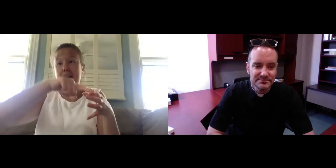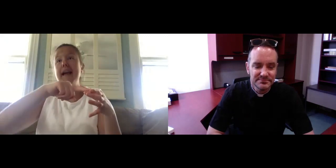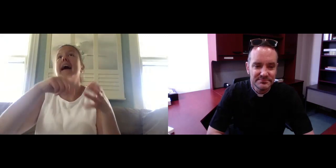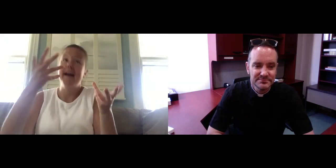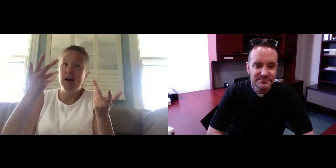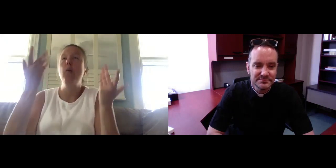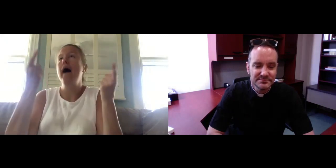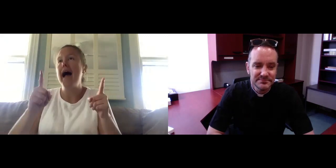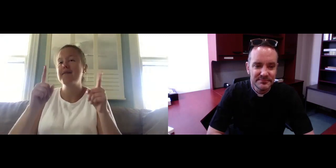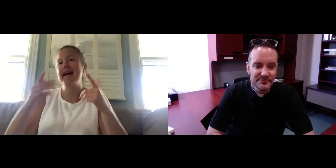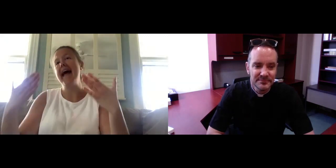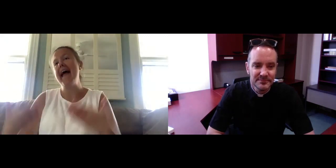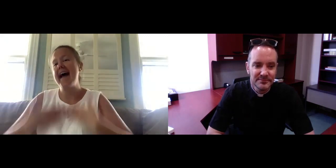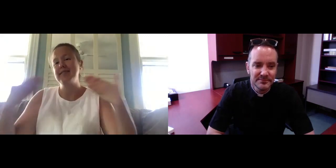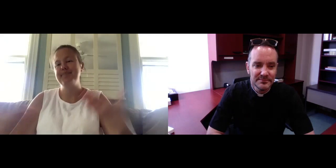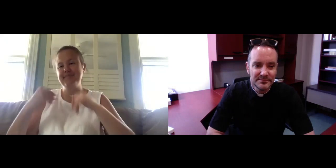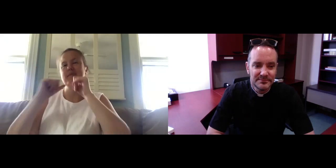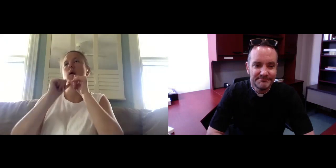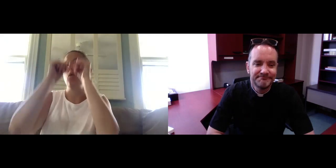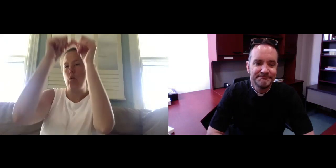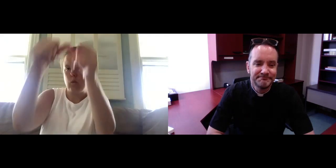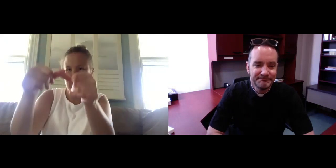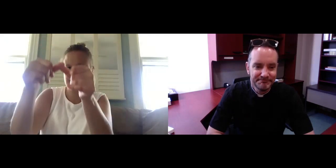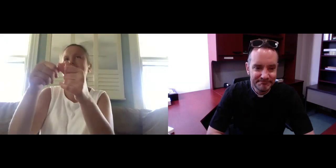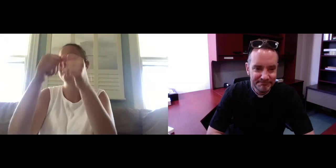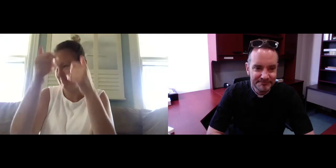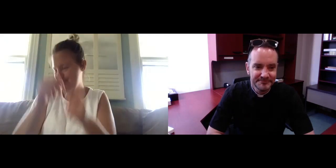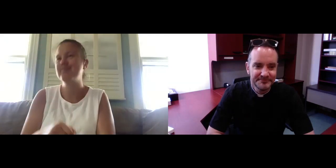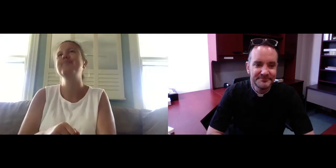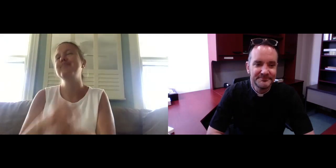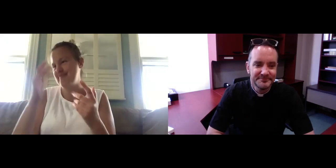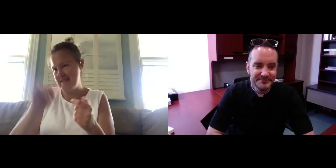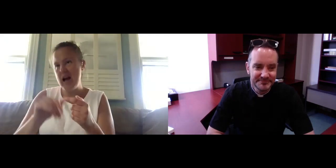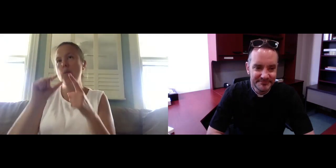So they spoke the word of the Lord to him and to everyone in his house. He took